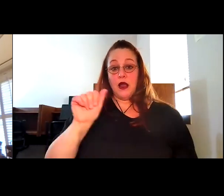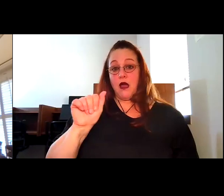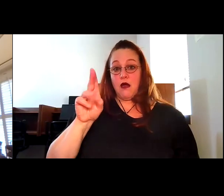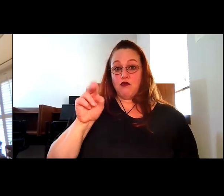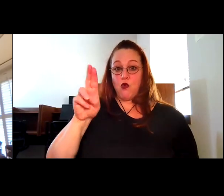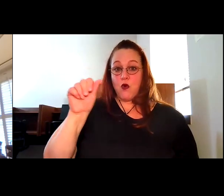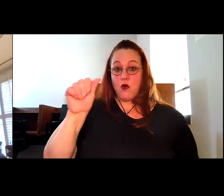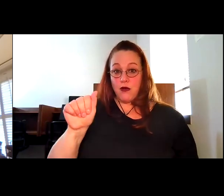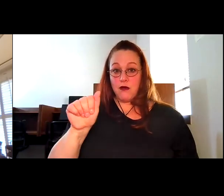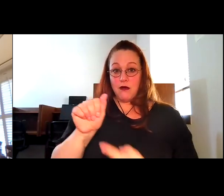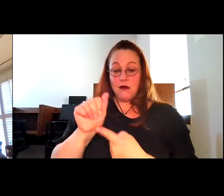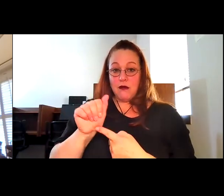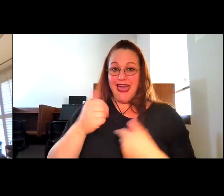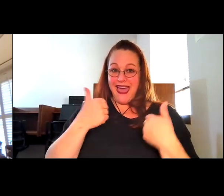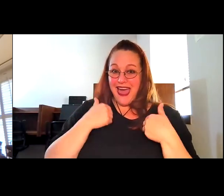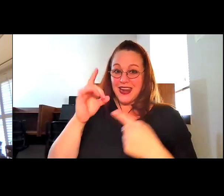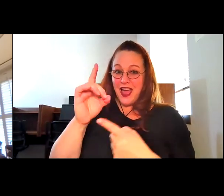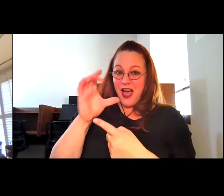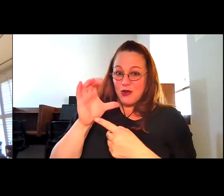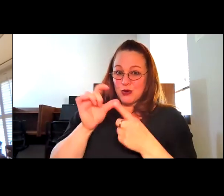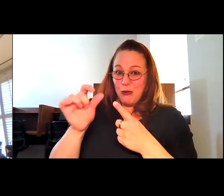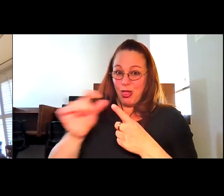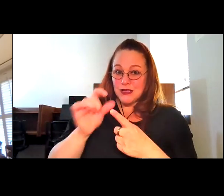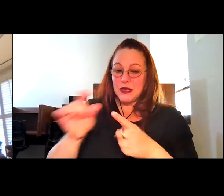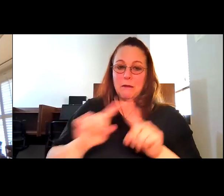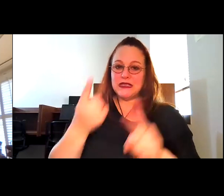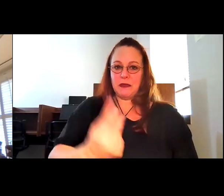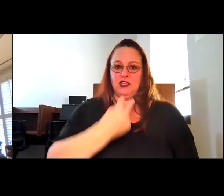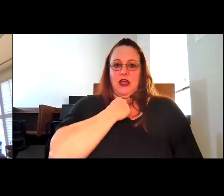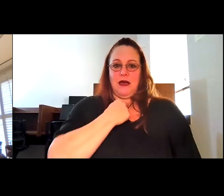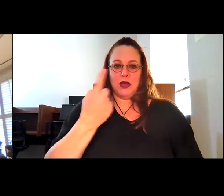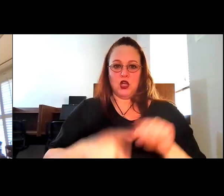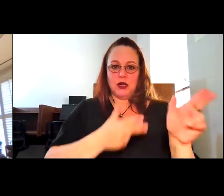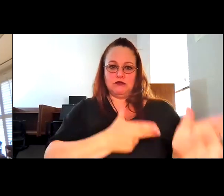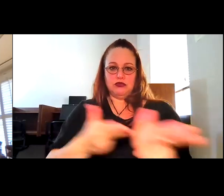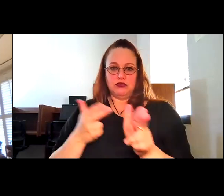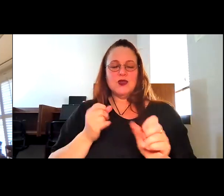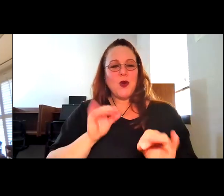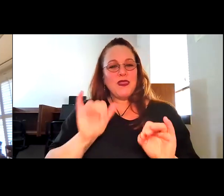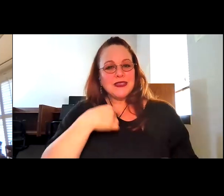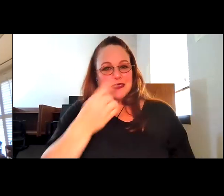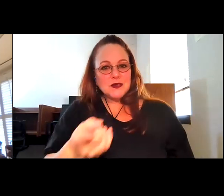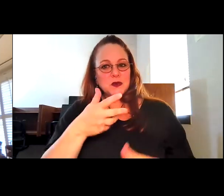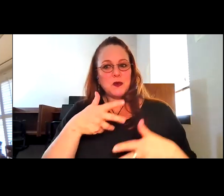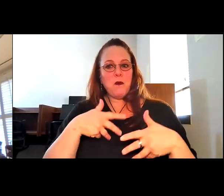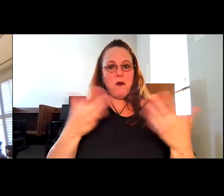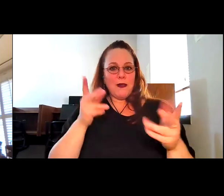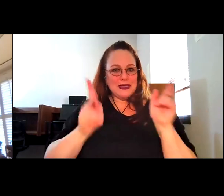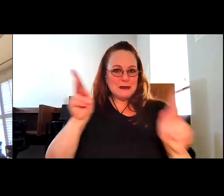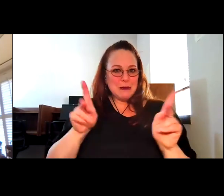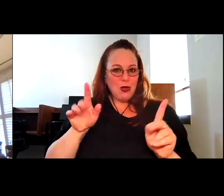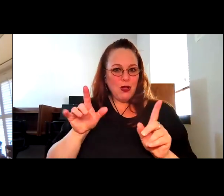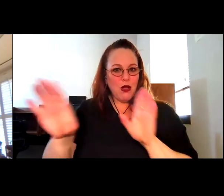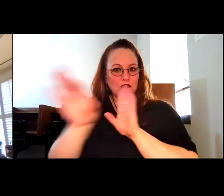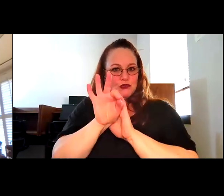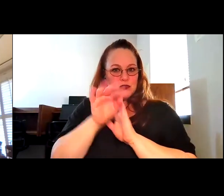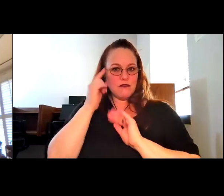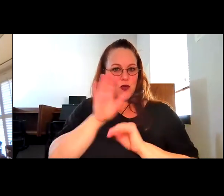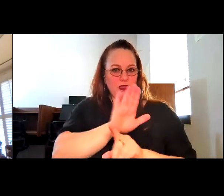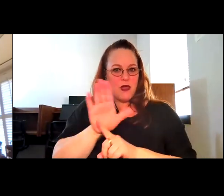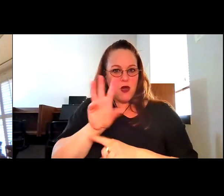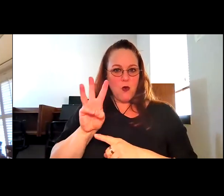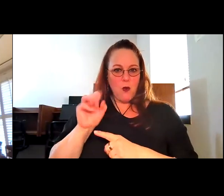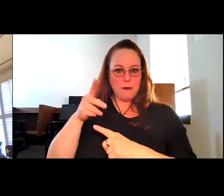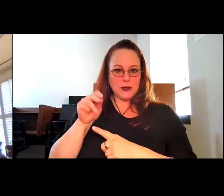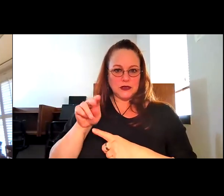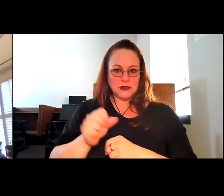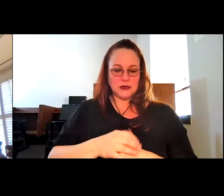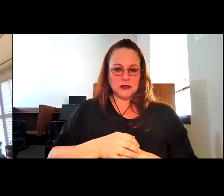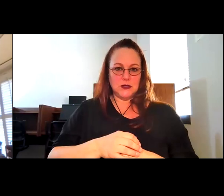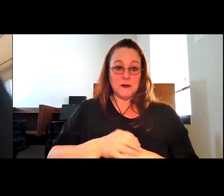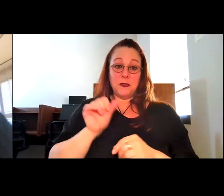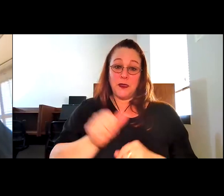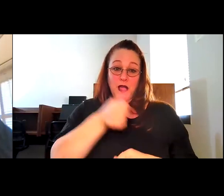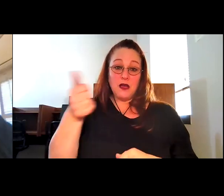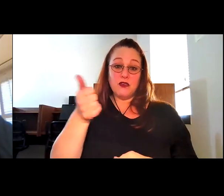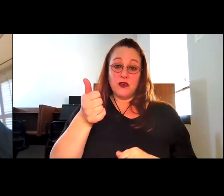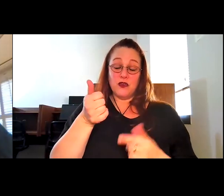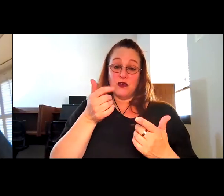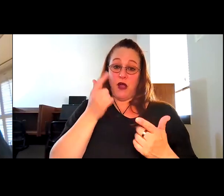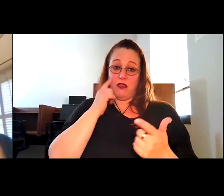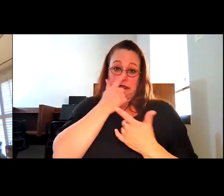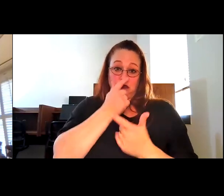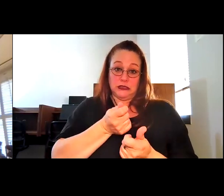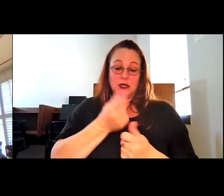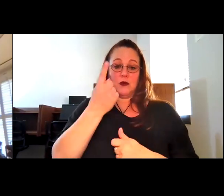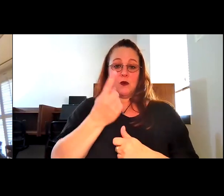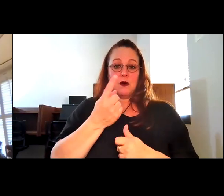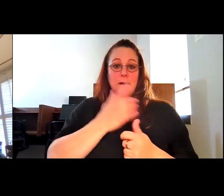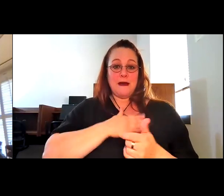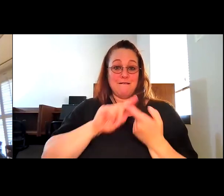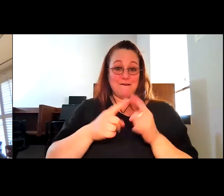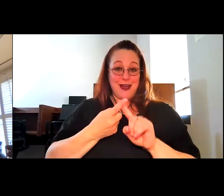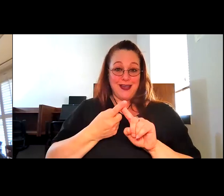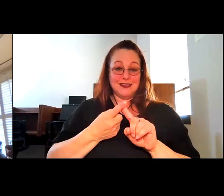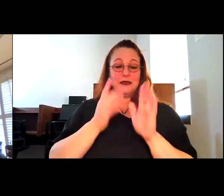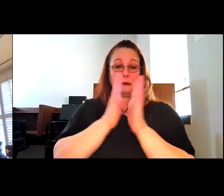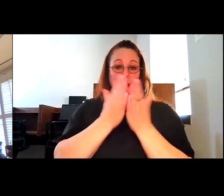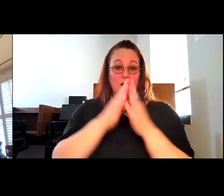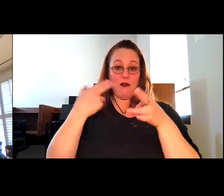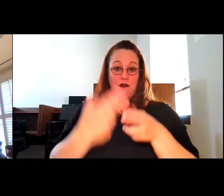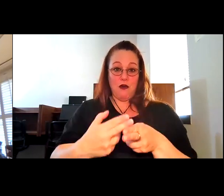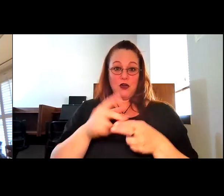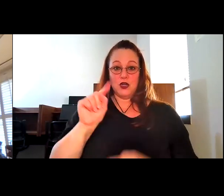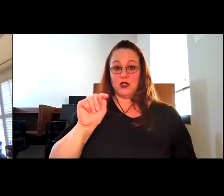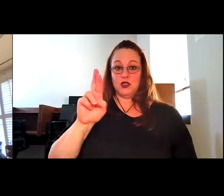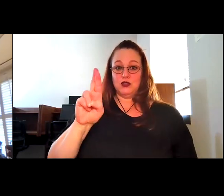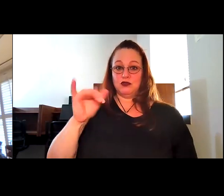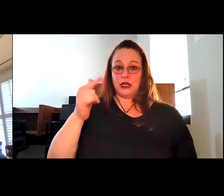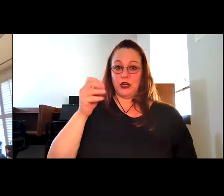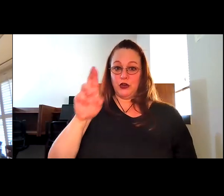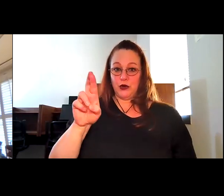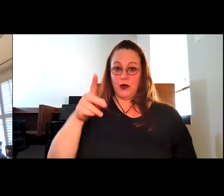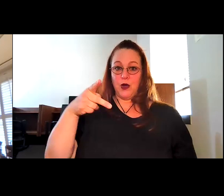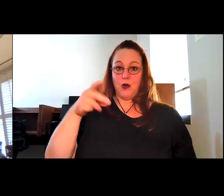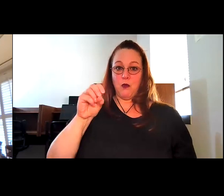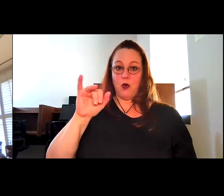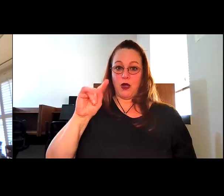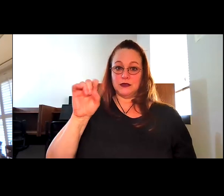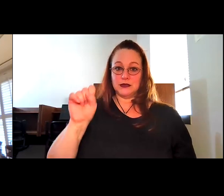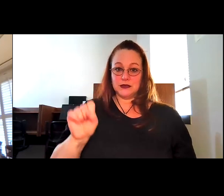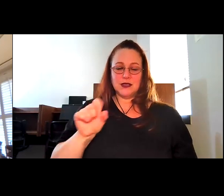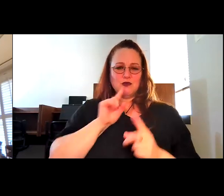Robyn Thomas: all hundred bullets. But it just tells you something about the choice of weaponry and a lot of these mass shooting situations. The other thing that I think is a really interesting development. There's a book by my friend Mark Fullman, called trigger points that just came out this year, which is a really interesting analysis of